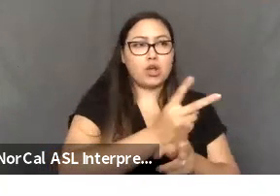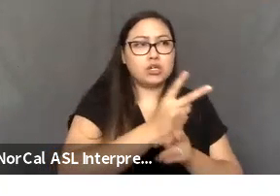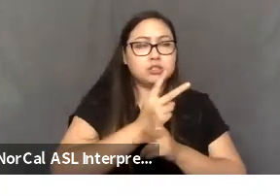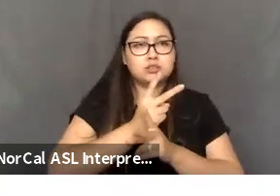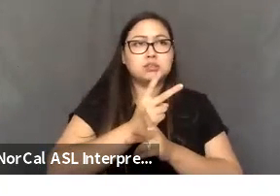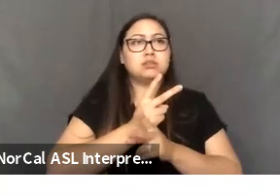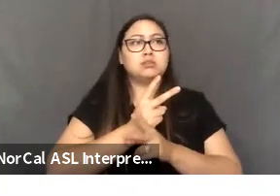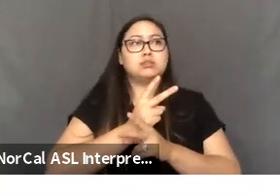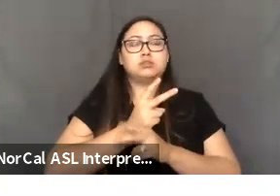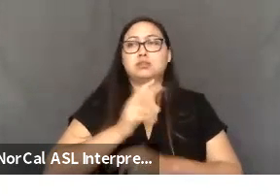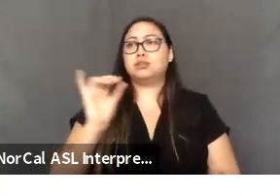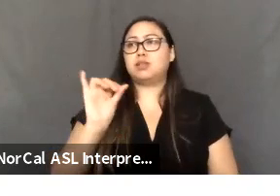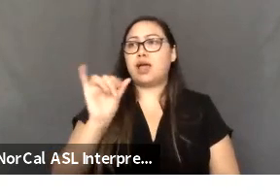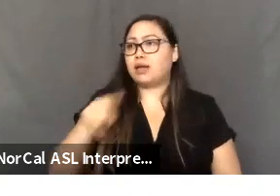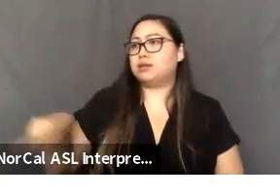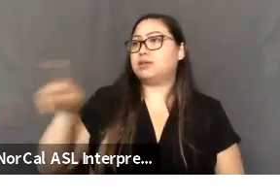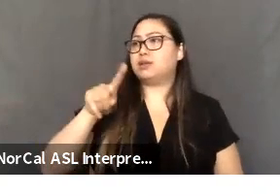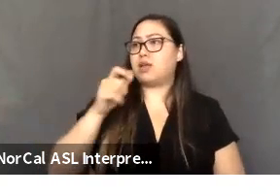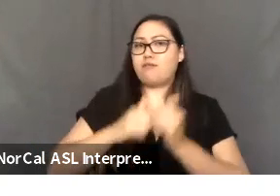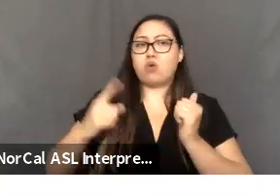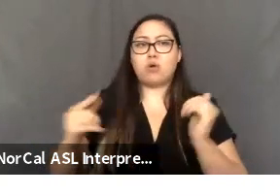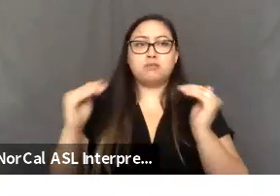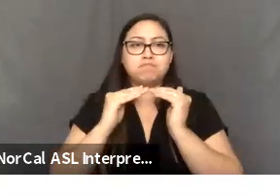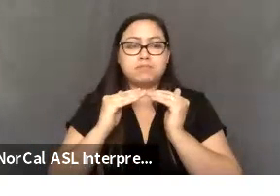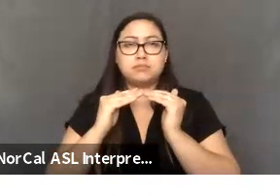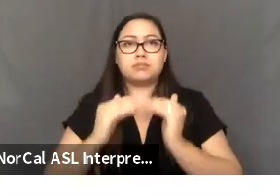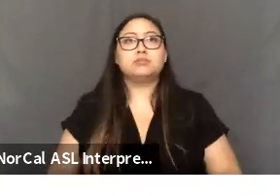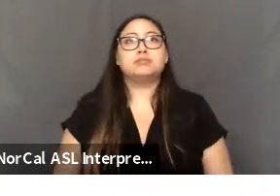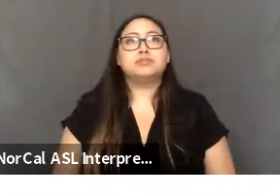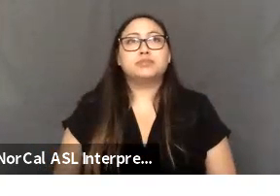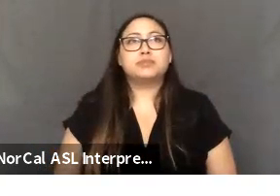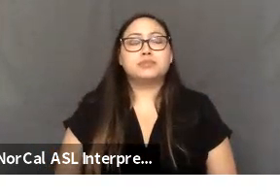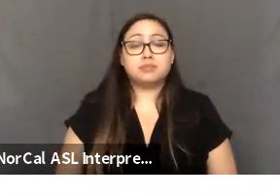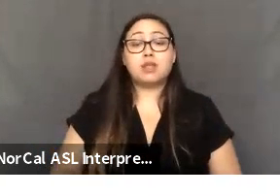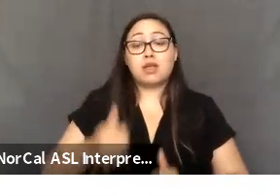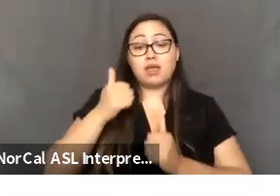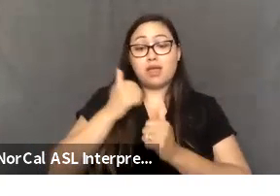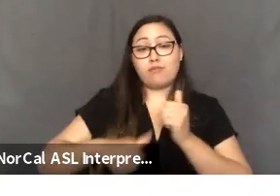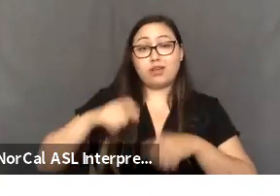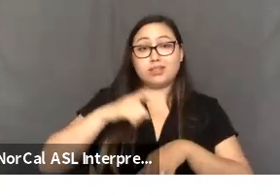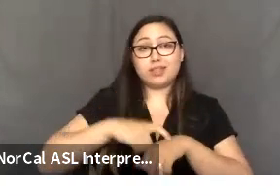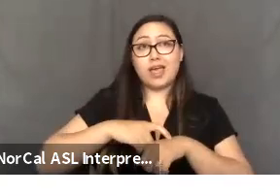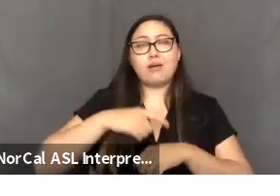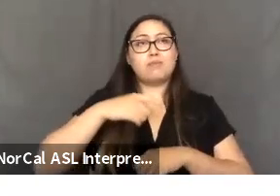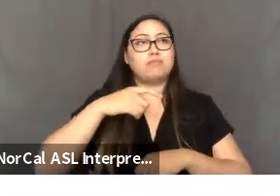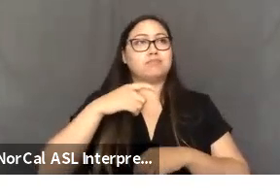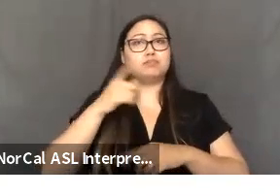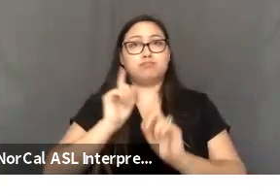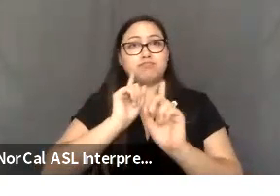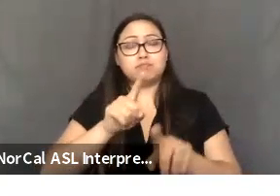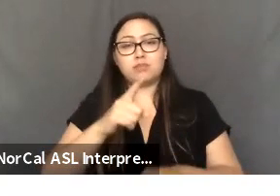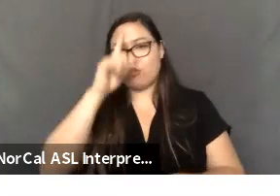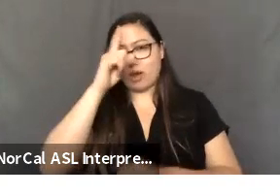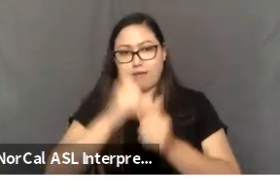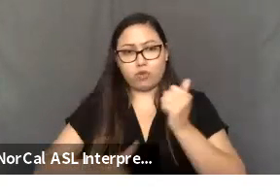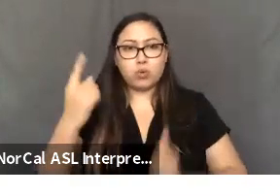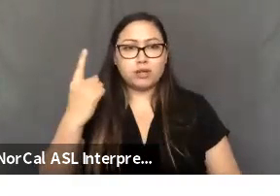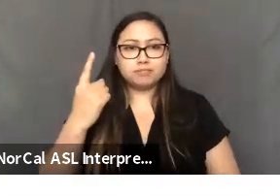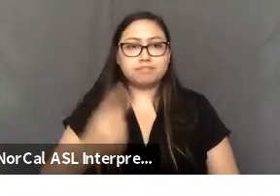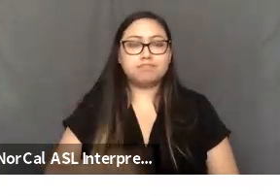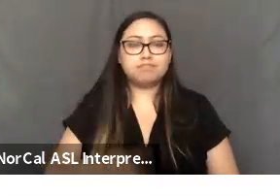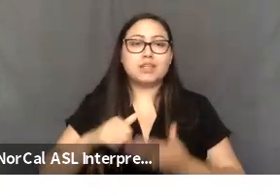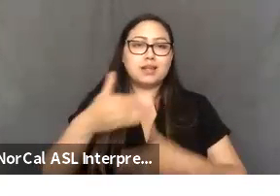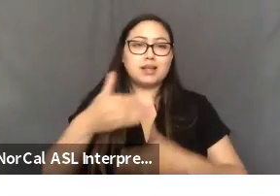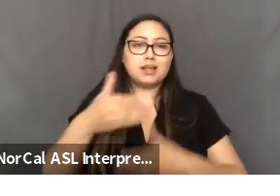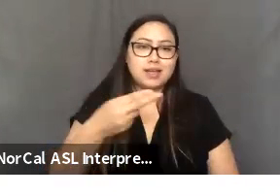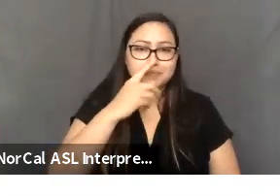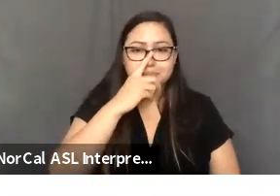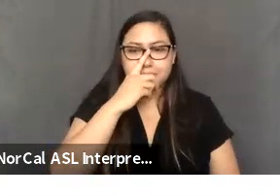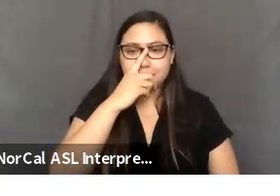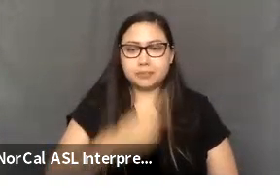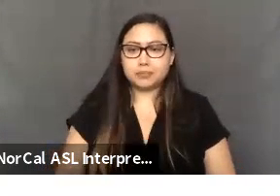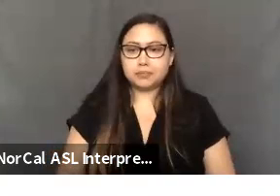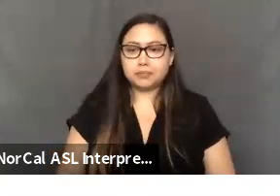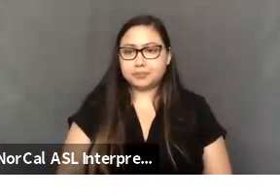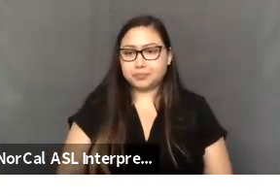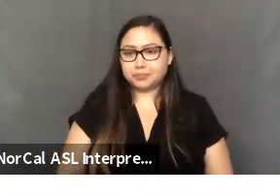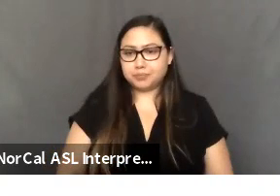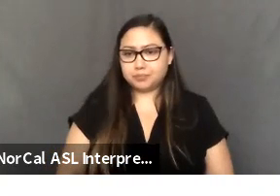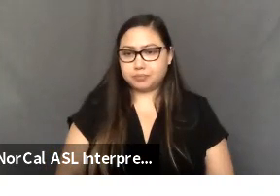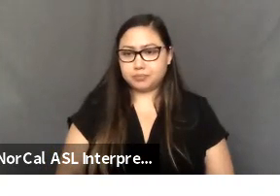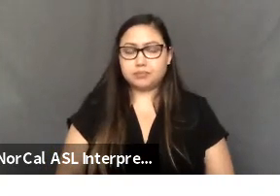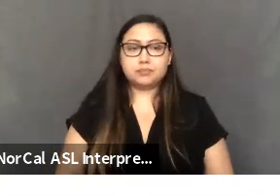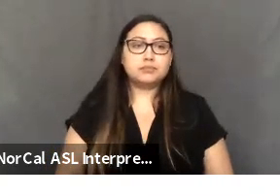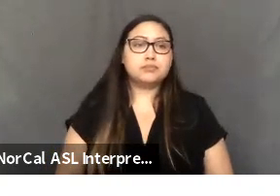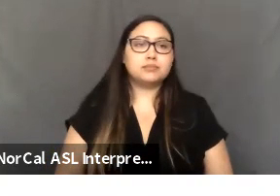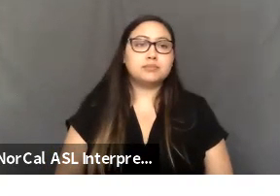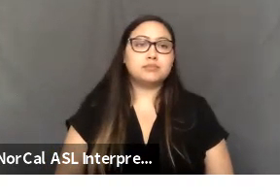patient in the hospital. Just to level the playing field, but every time for every one. Next slide.